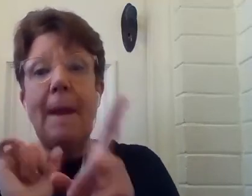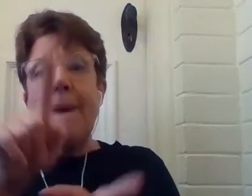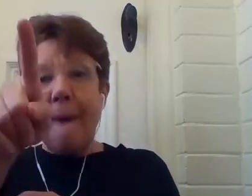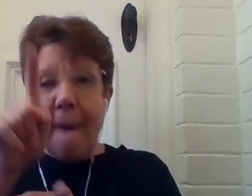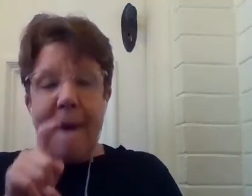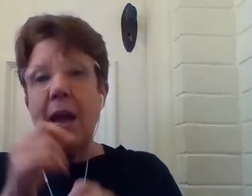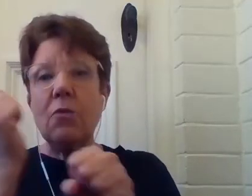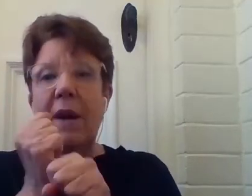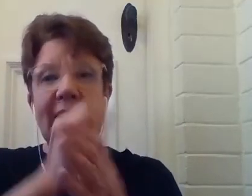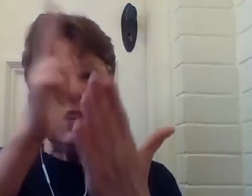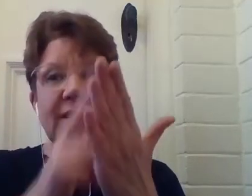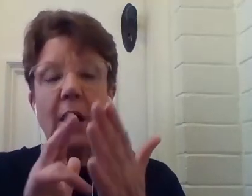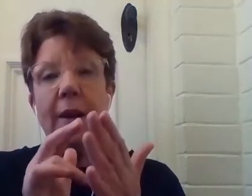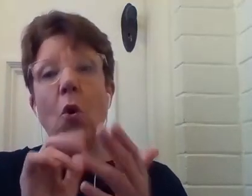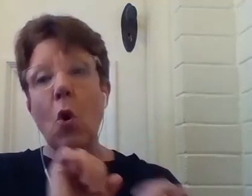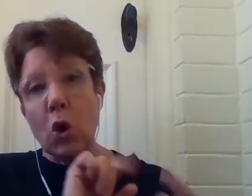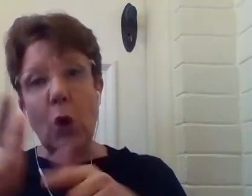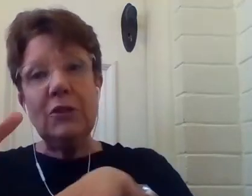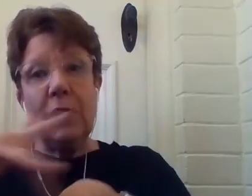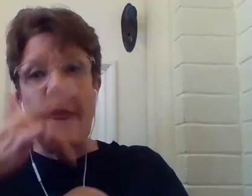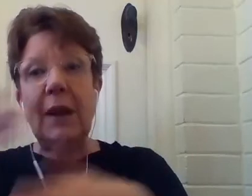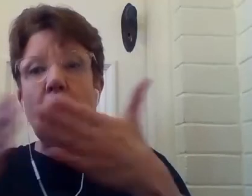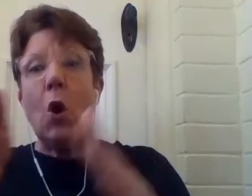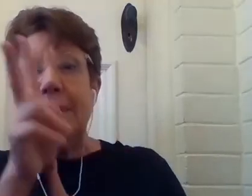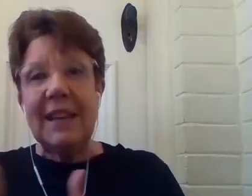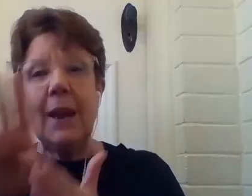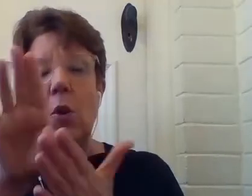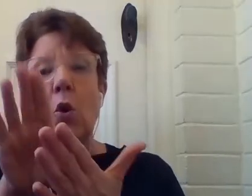going to theatres when they open again, downloading music, but when